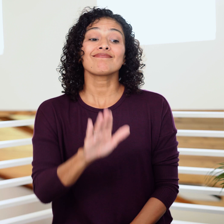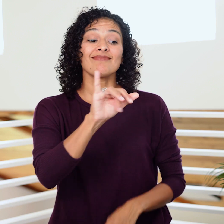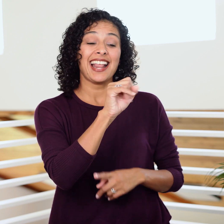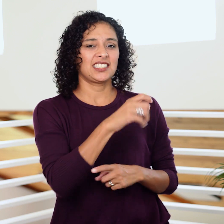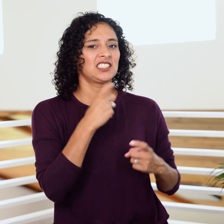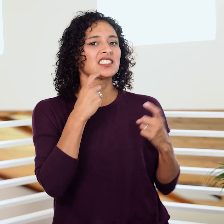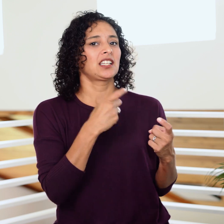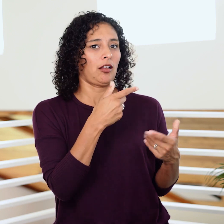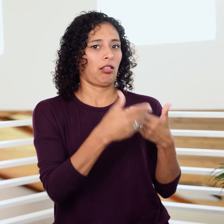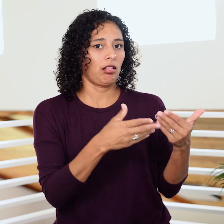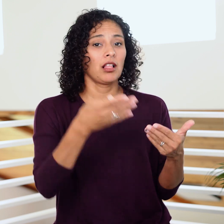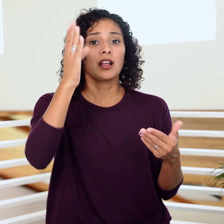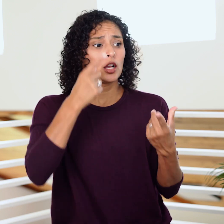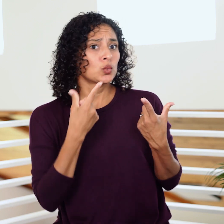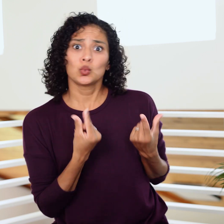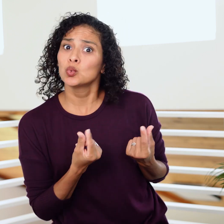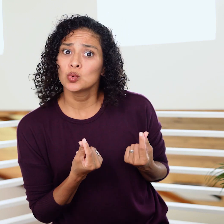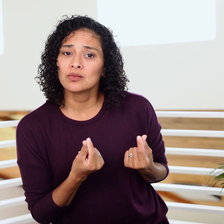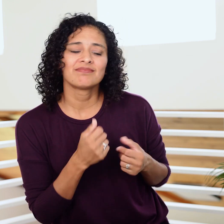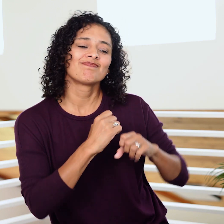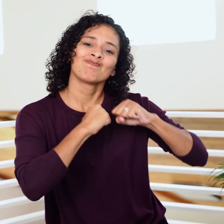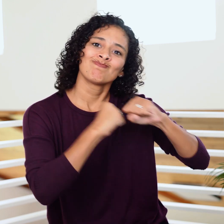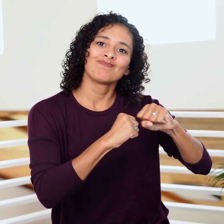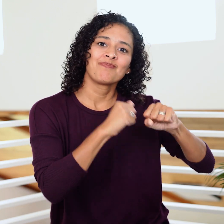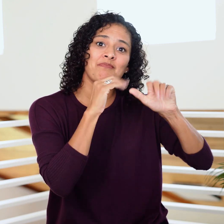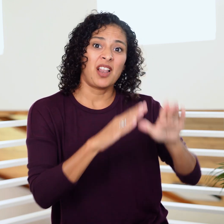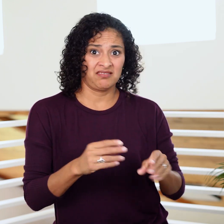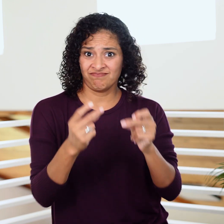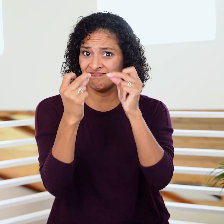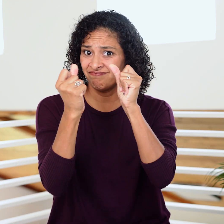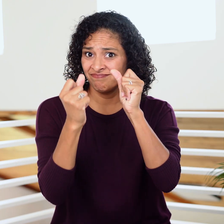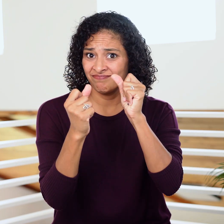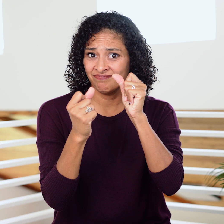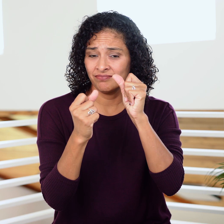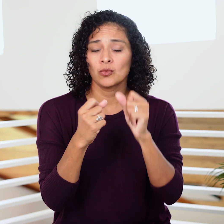In response to Isaac’s sin, God protects and blesses him—and quickly!